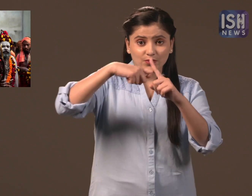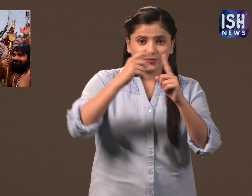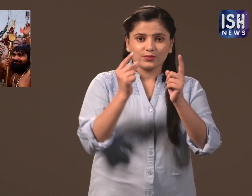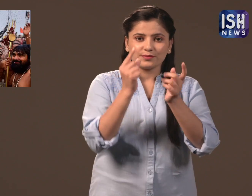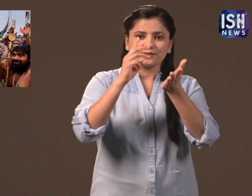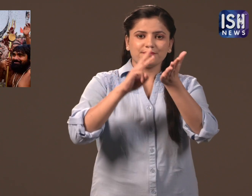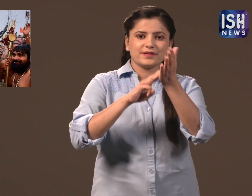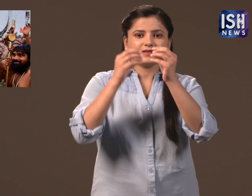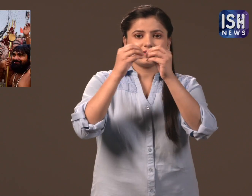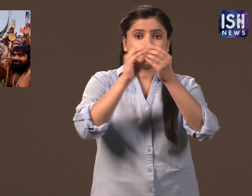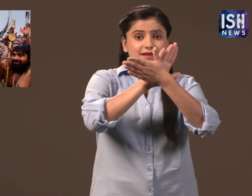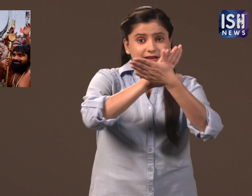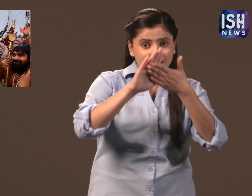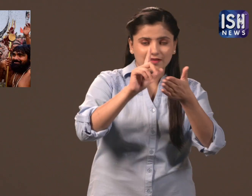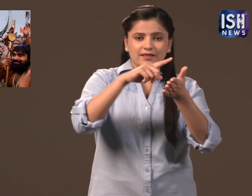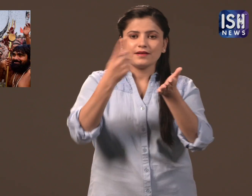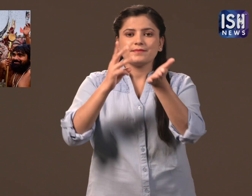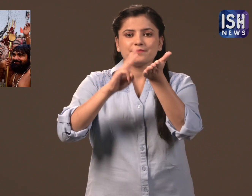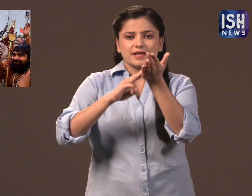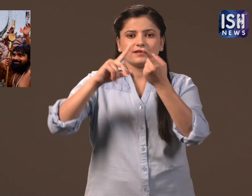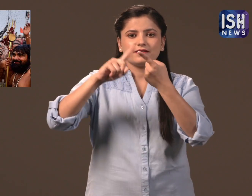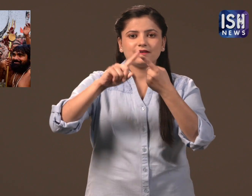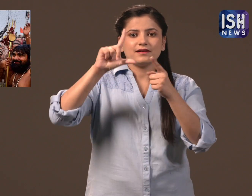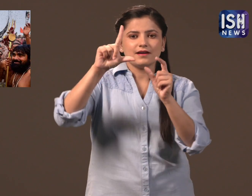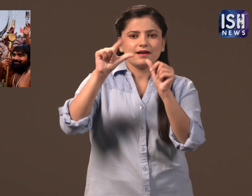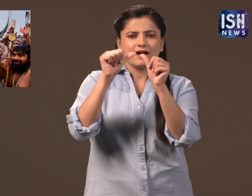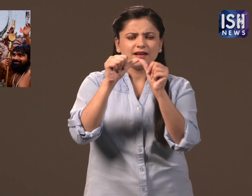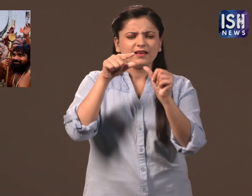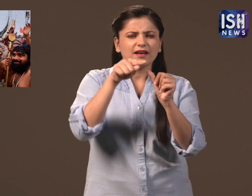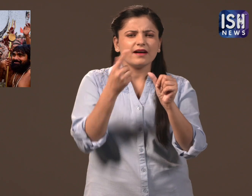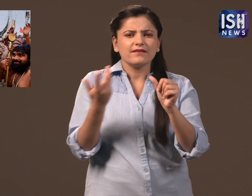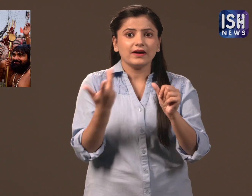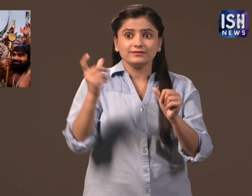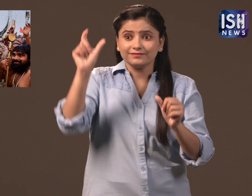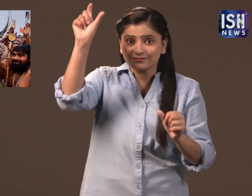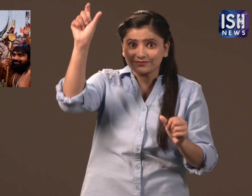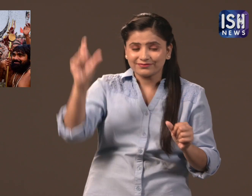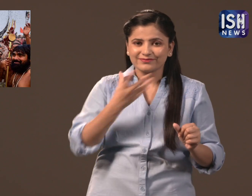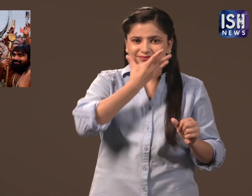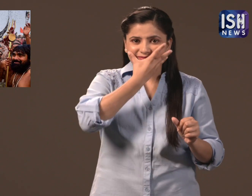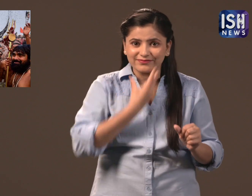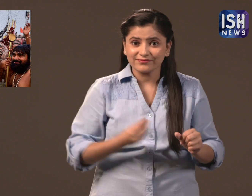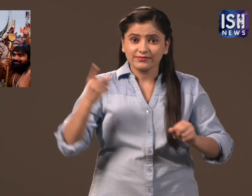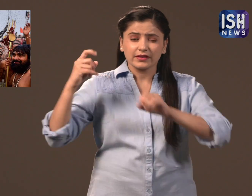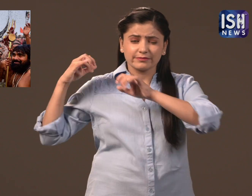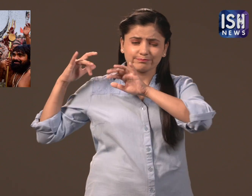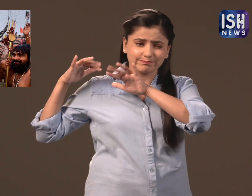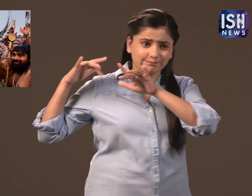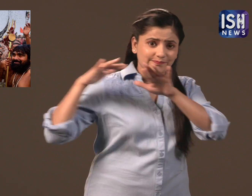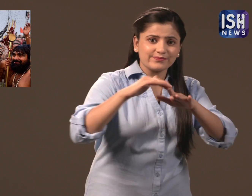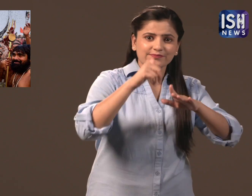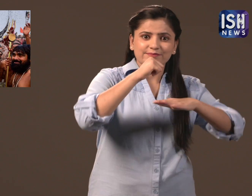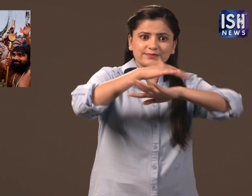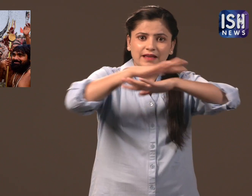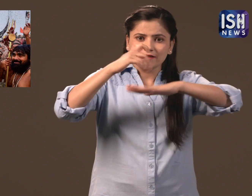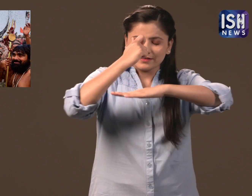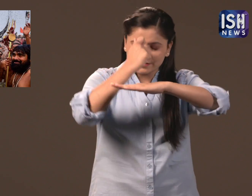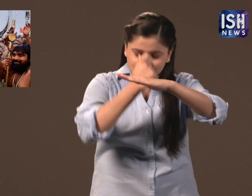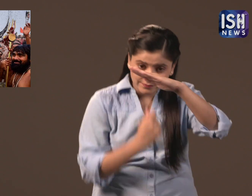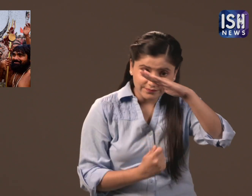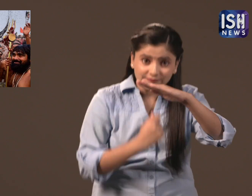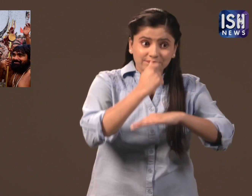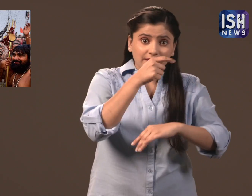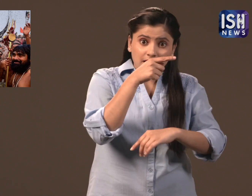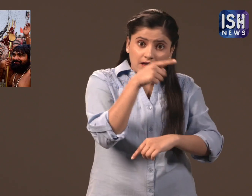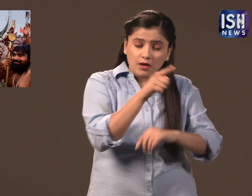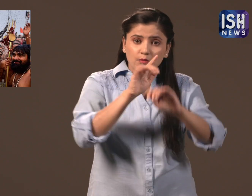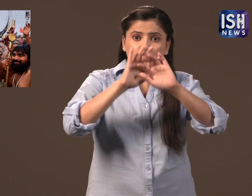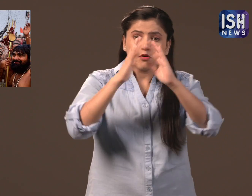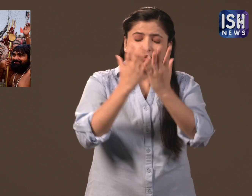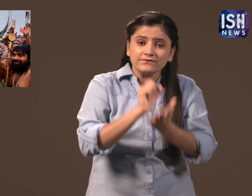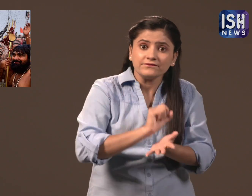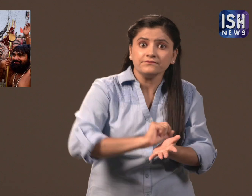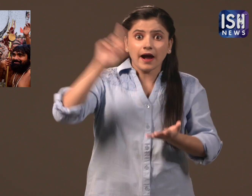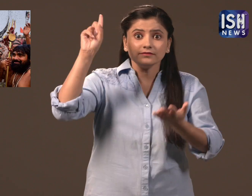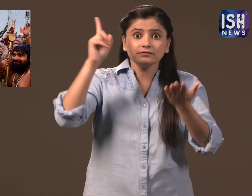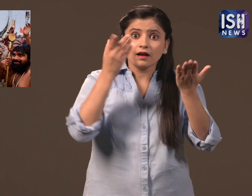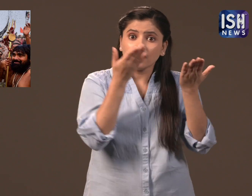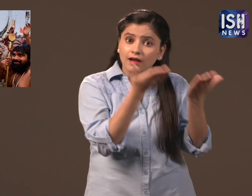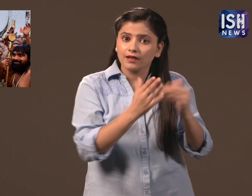The Kumbh Mela is the world's largest gathering of pilgrims.